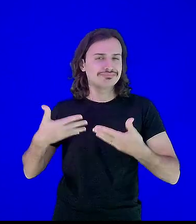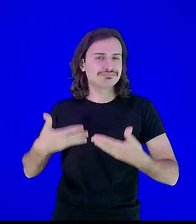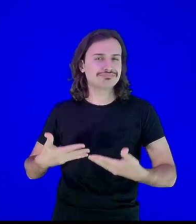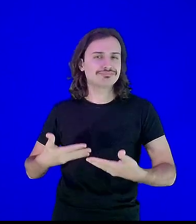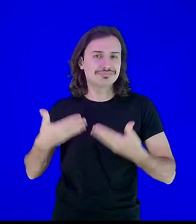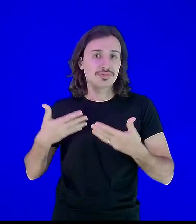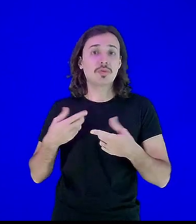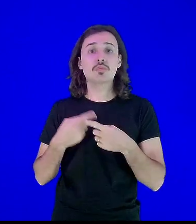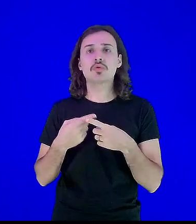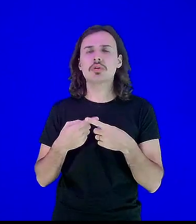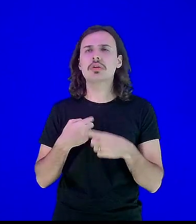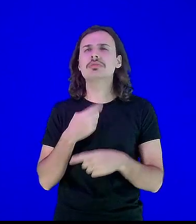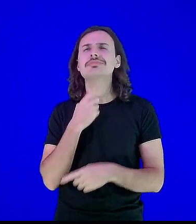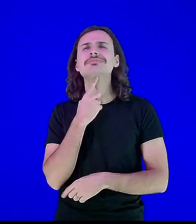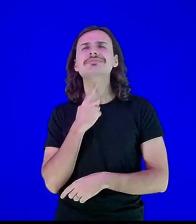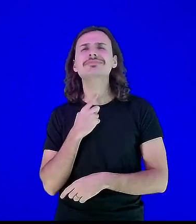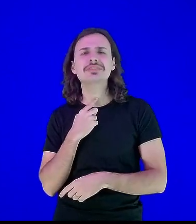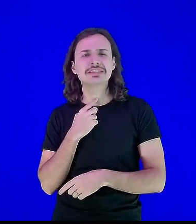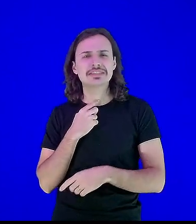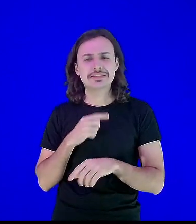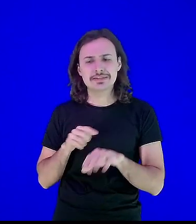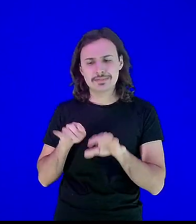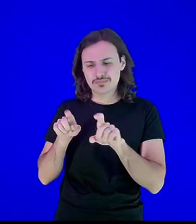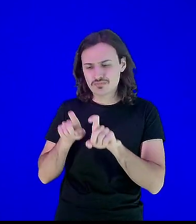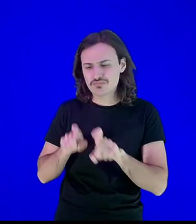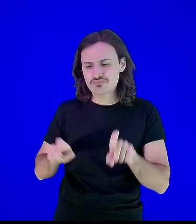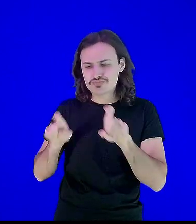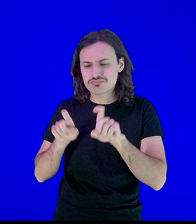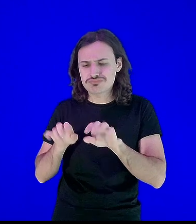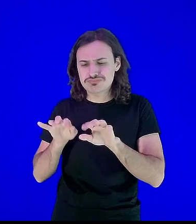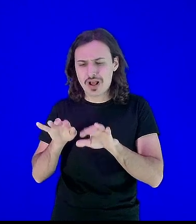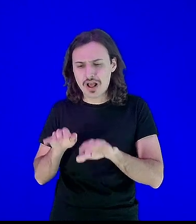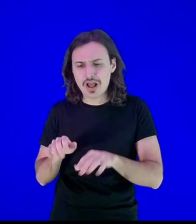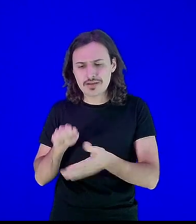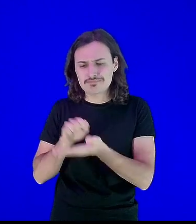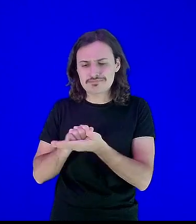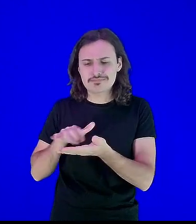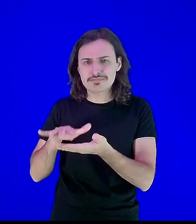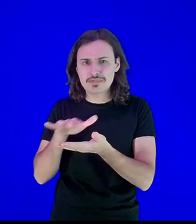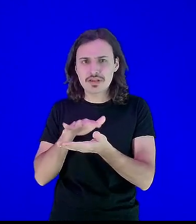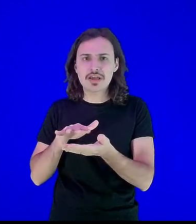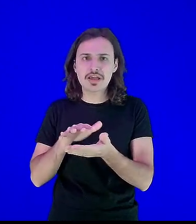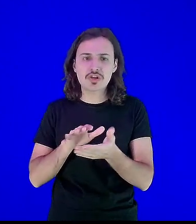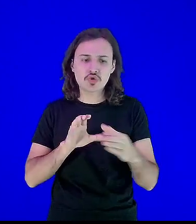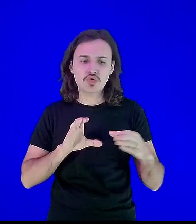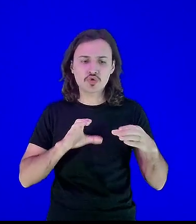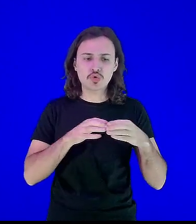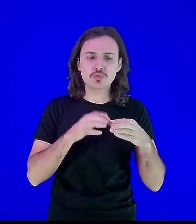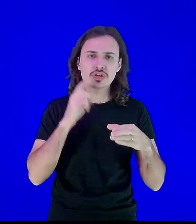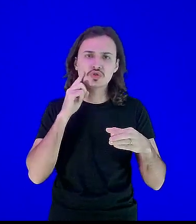by building something to make their lives better so first thing I did was